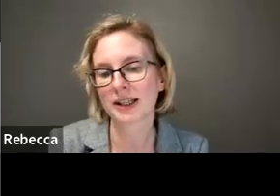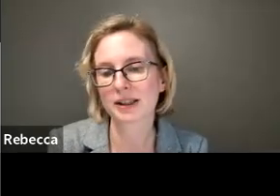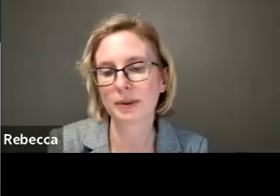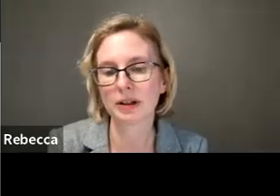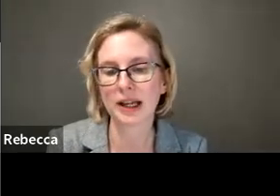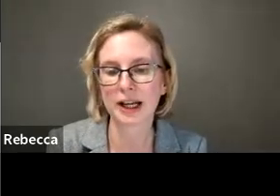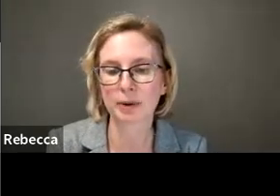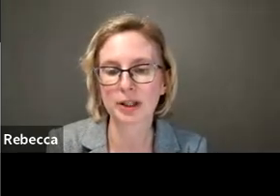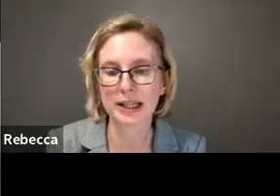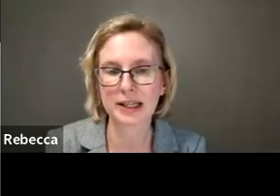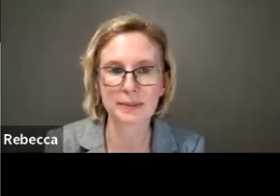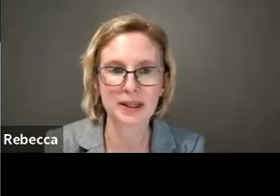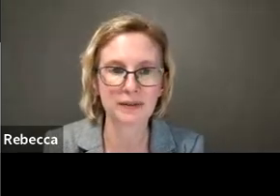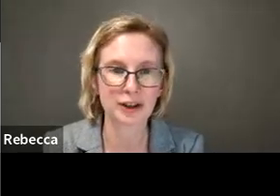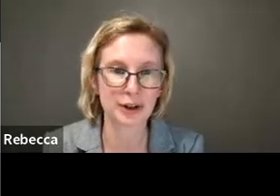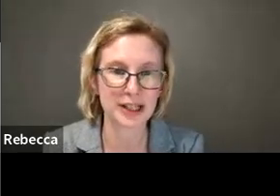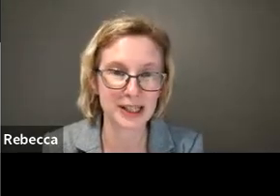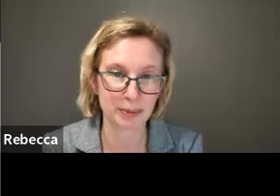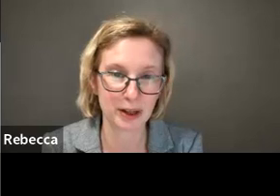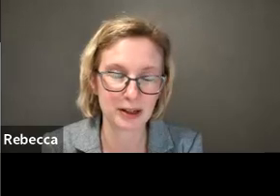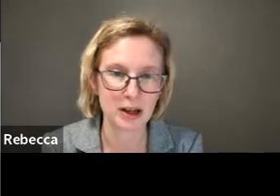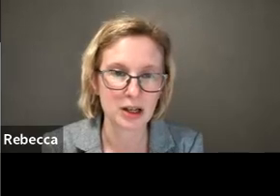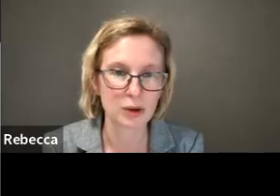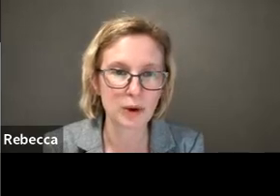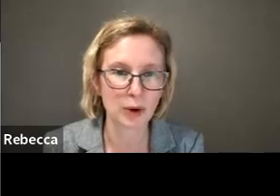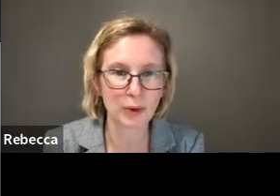accessibility expertise specific to their discipline. So we were